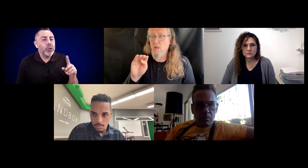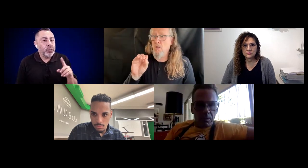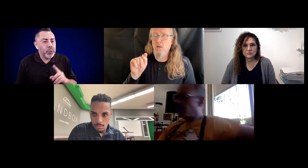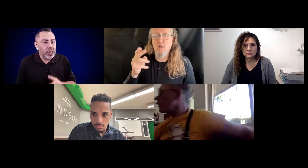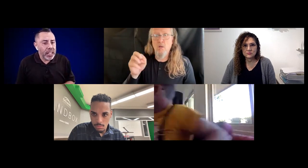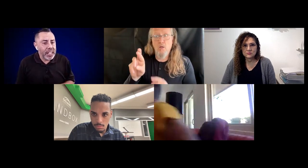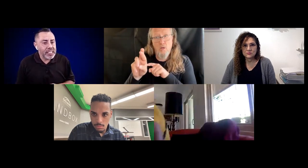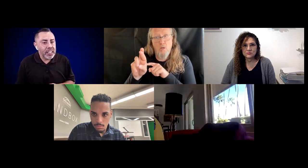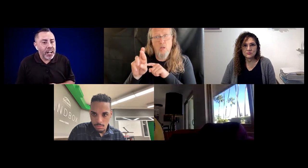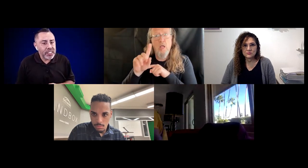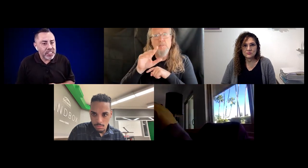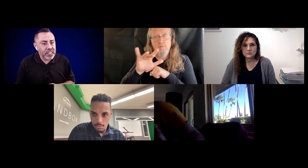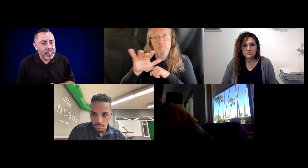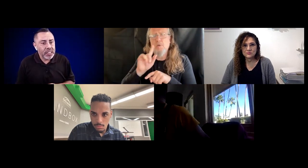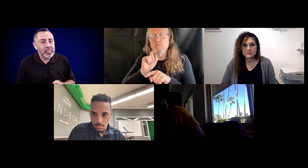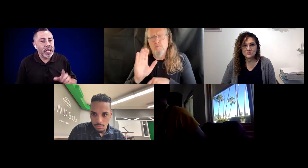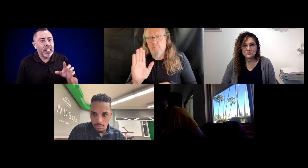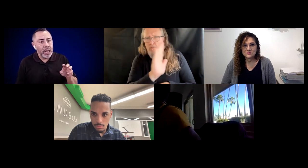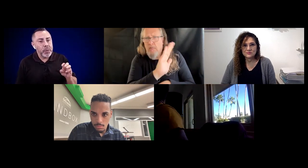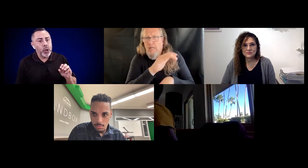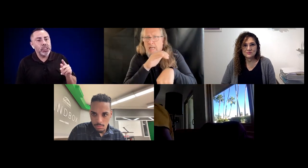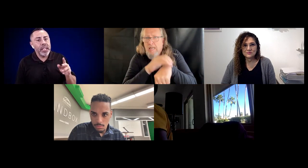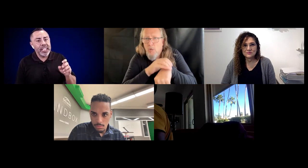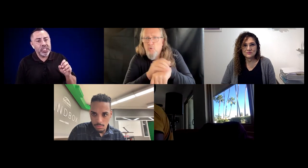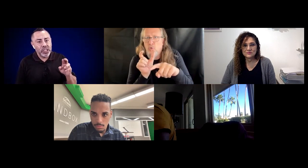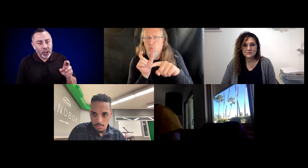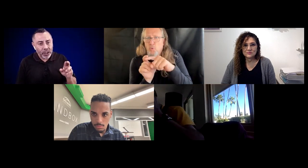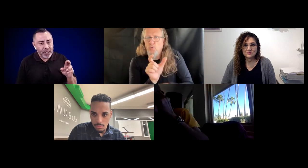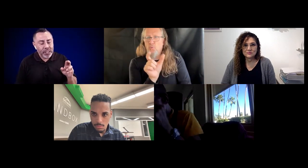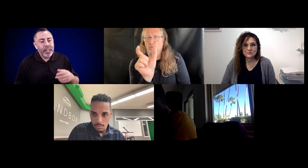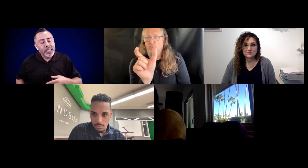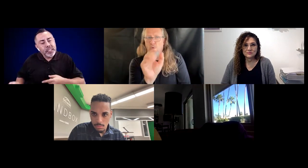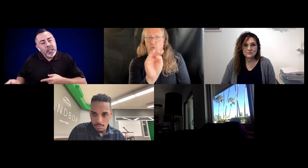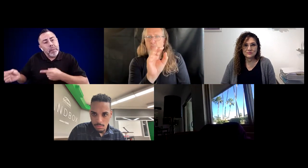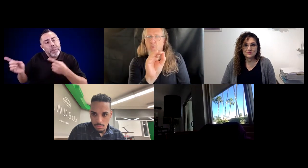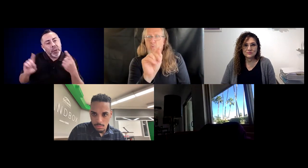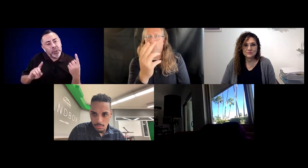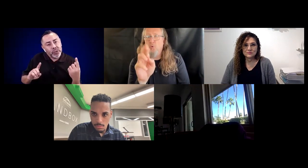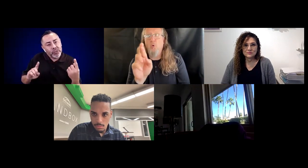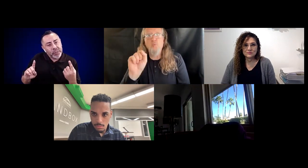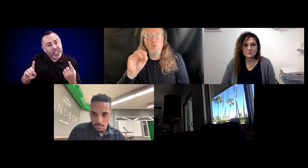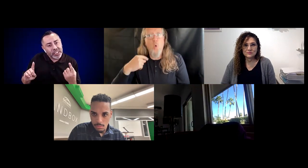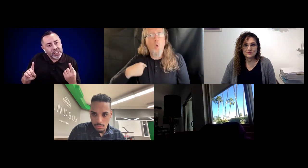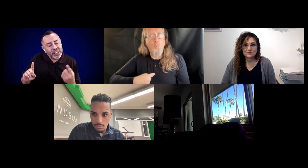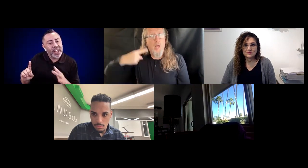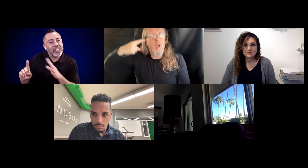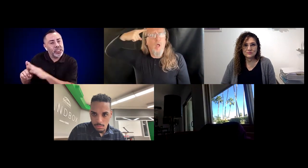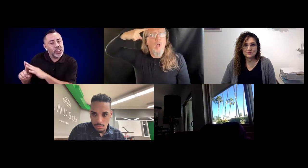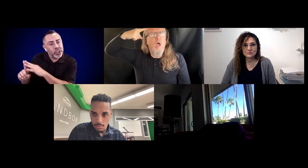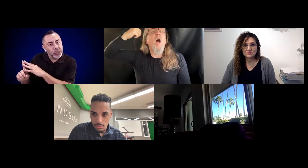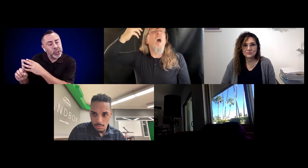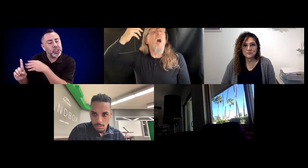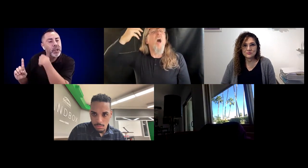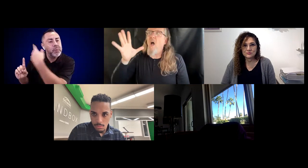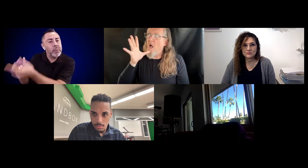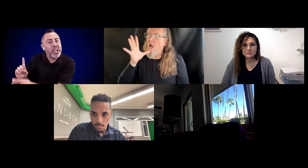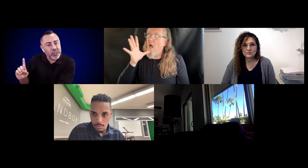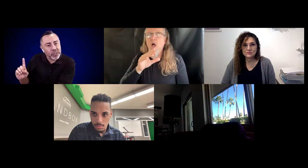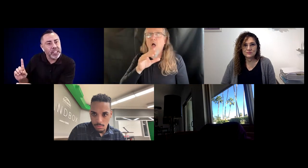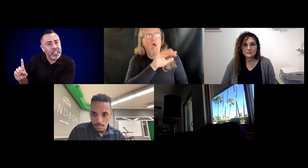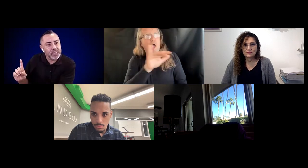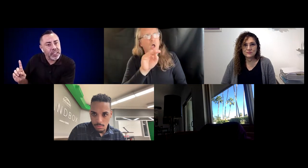Is borrowed from English. That's the term to describe a mother in English, but when we're asked in sign language what the sign means, we say m o t h e r